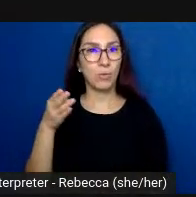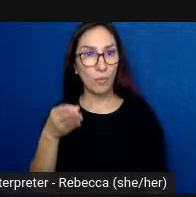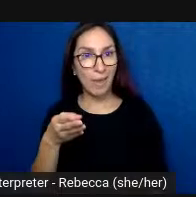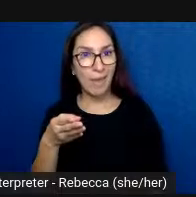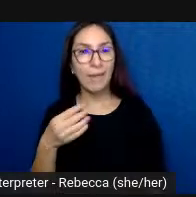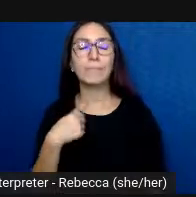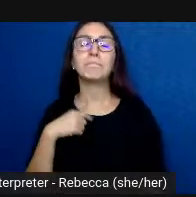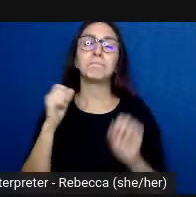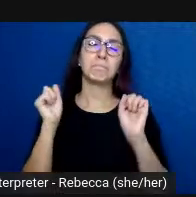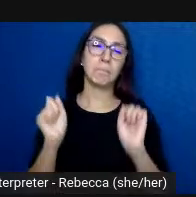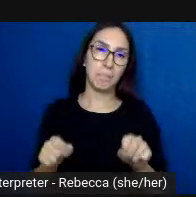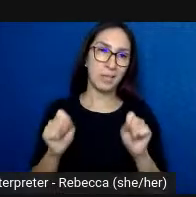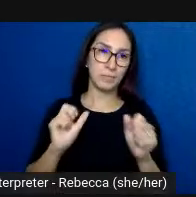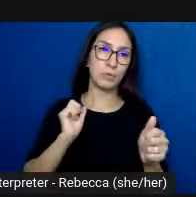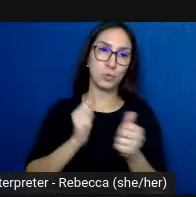some things after you publish the statement .